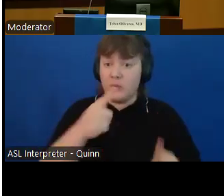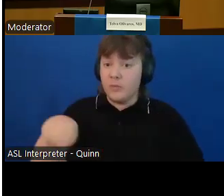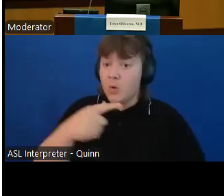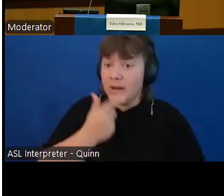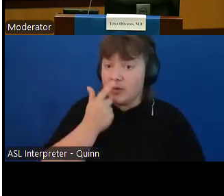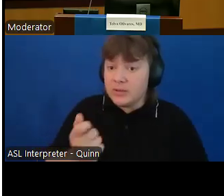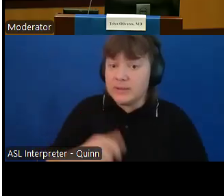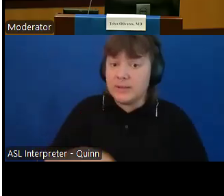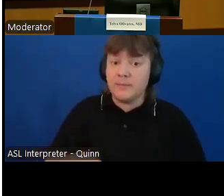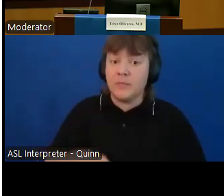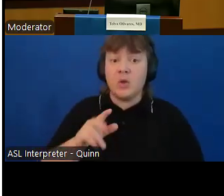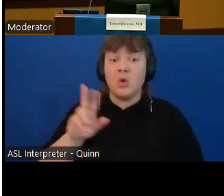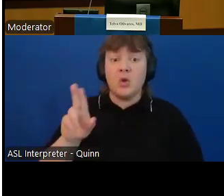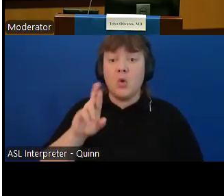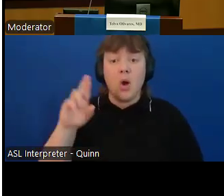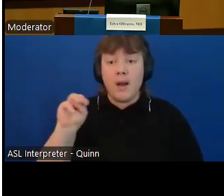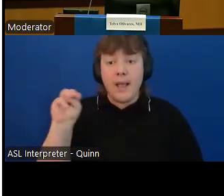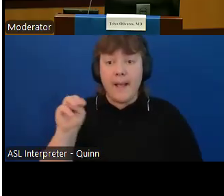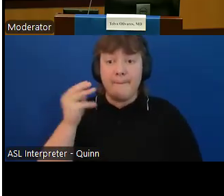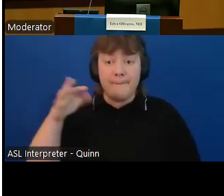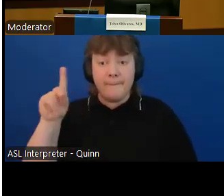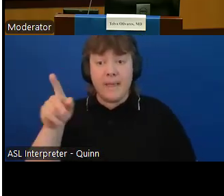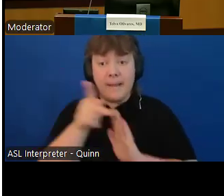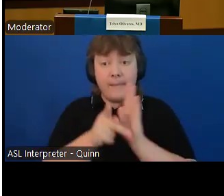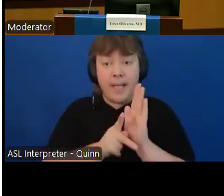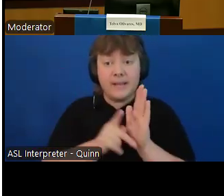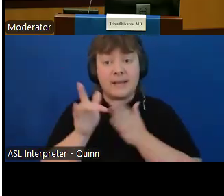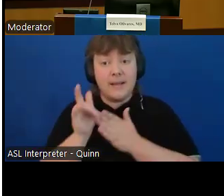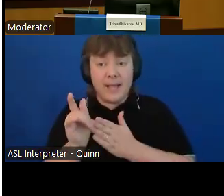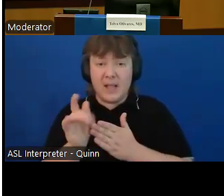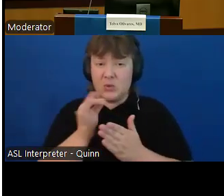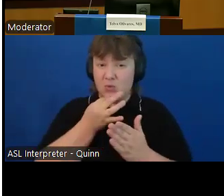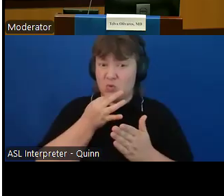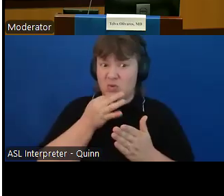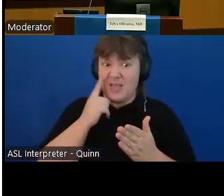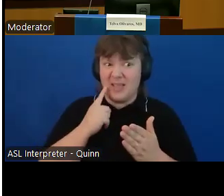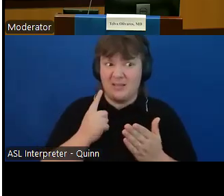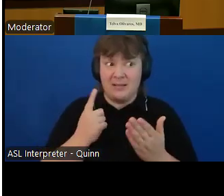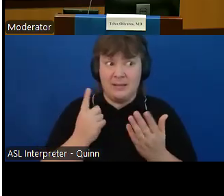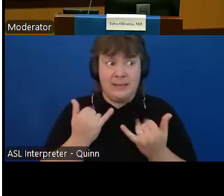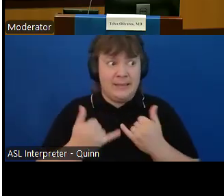The UR medicine made policy and guideline are coming I think gosh today or tomorrow on